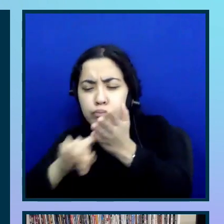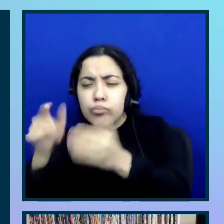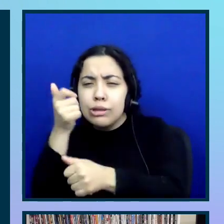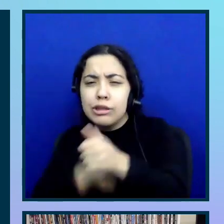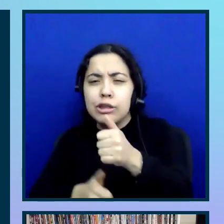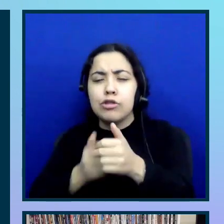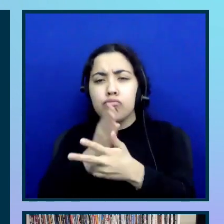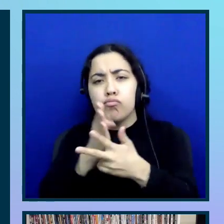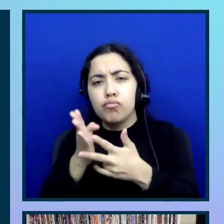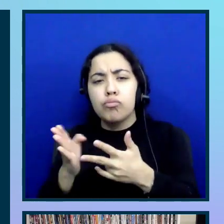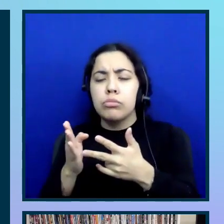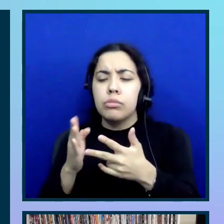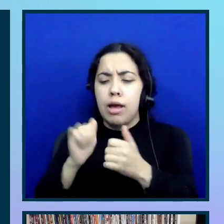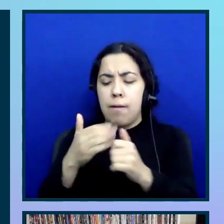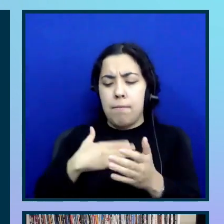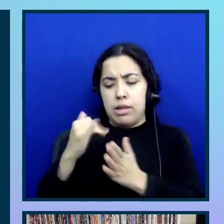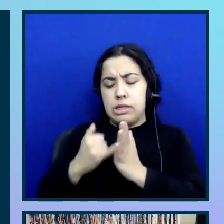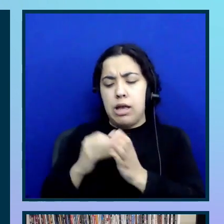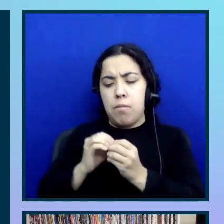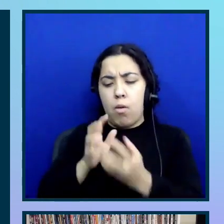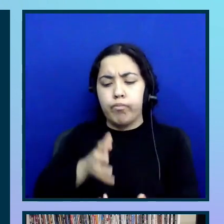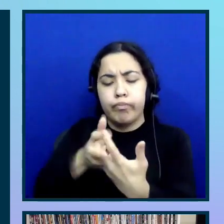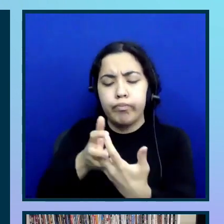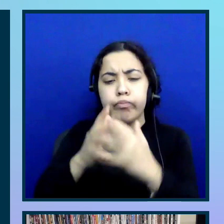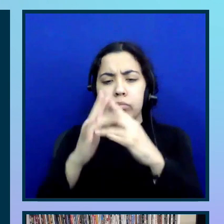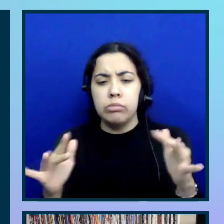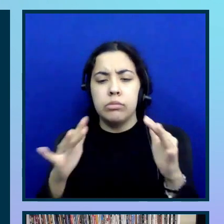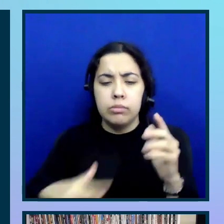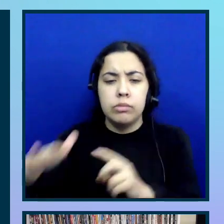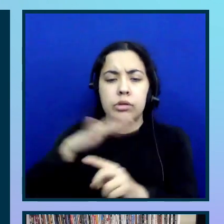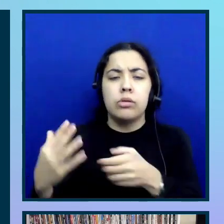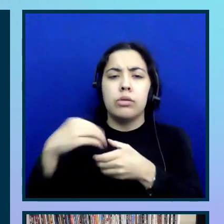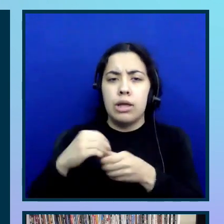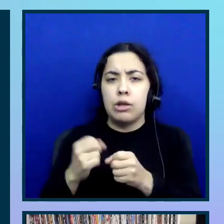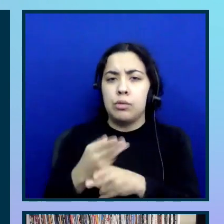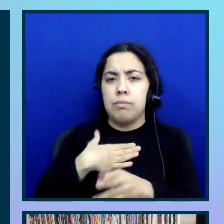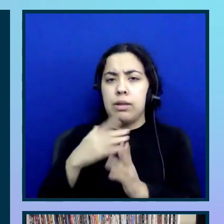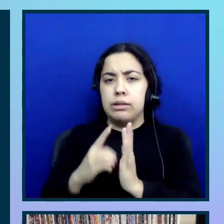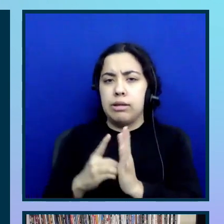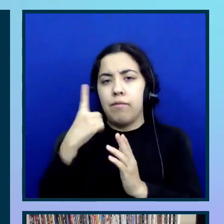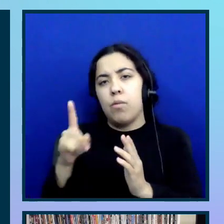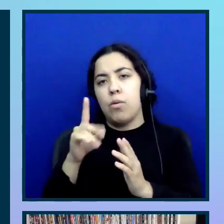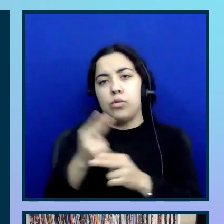and learn how you can adjust your designs to be more dynamic in order to be more inclusive for your users needs.